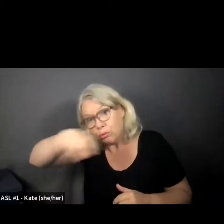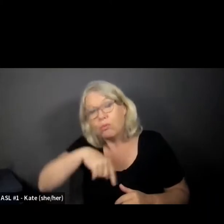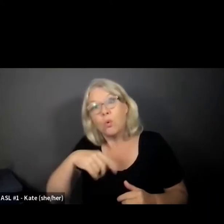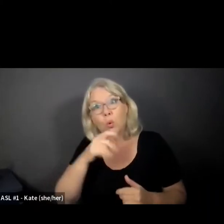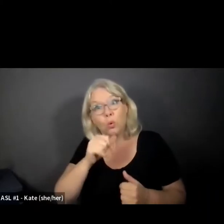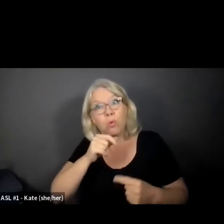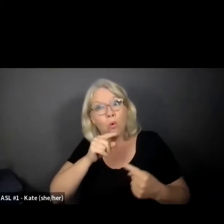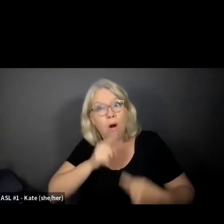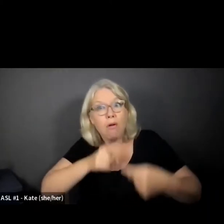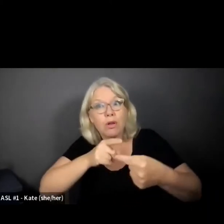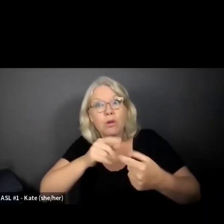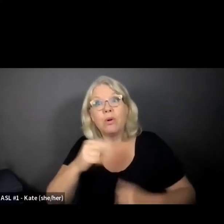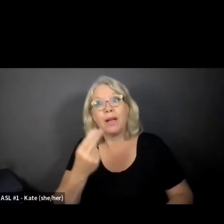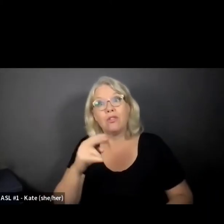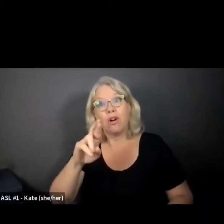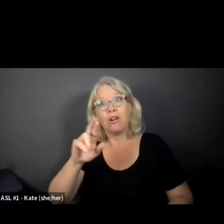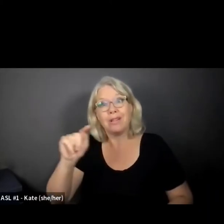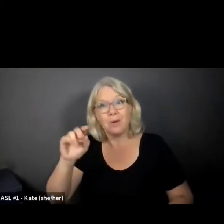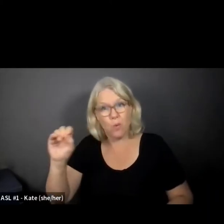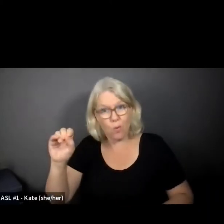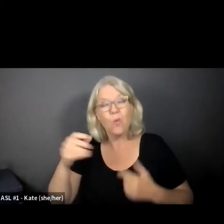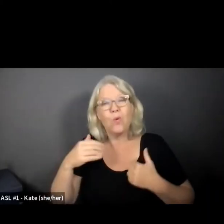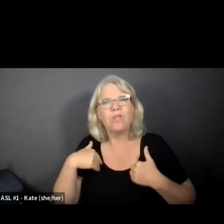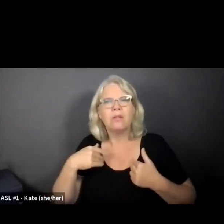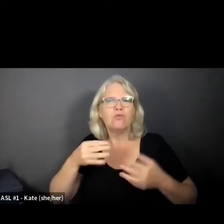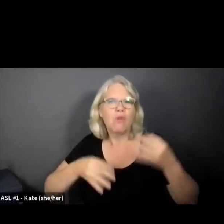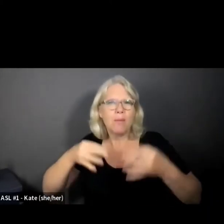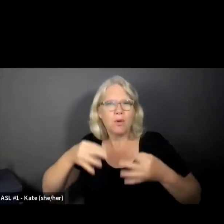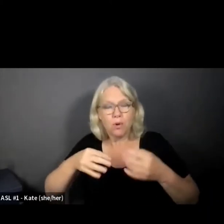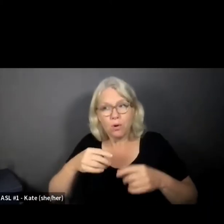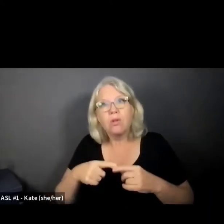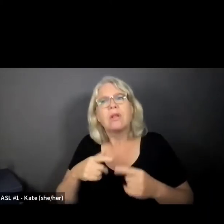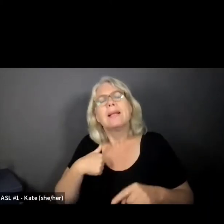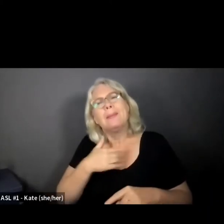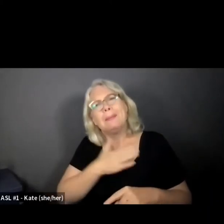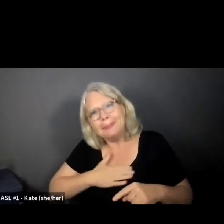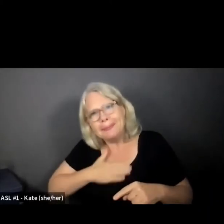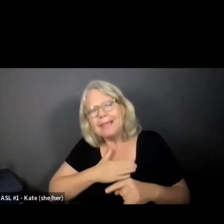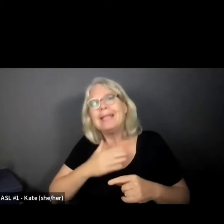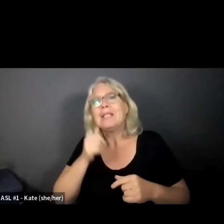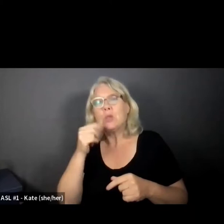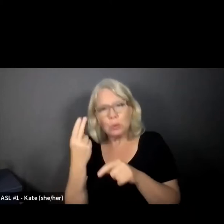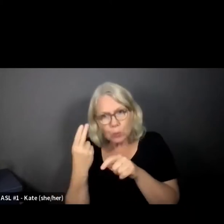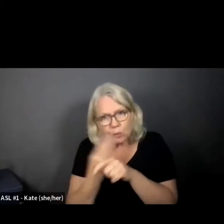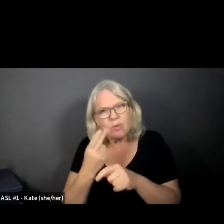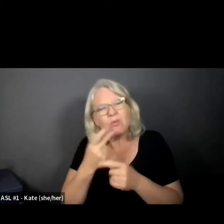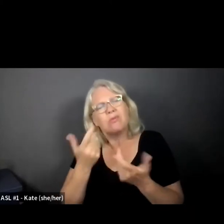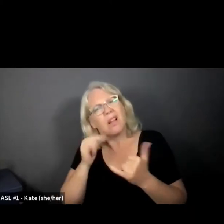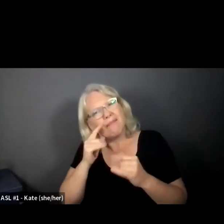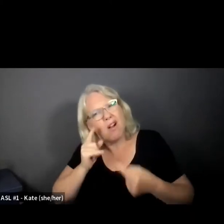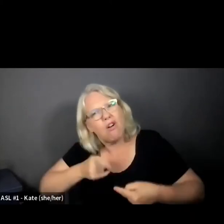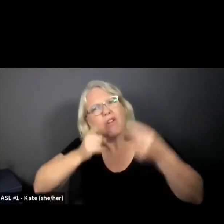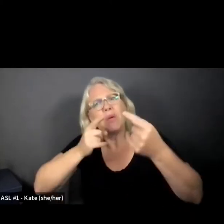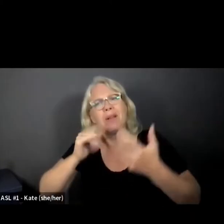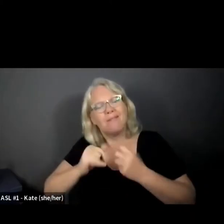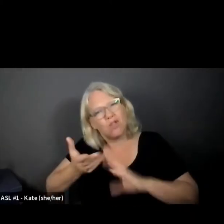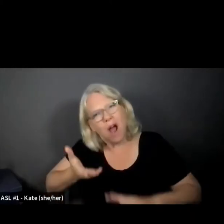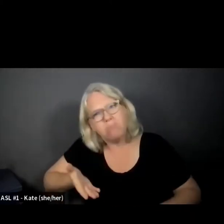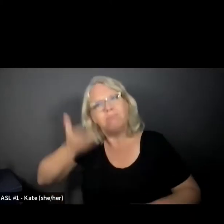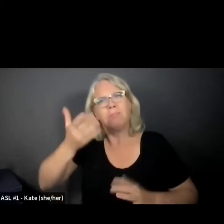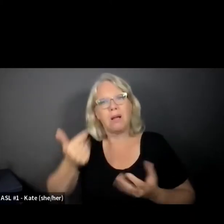YET I CAUTION YOU NOT TO YIELD TO THIS TENDENCY WE SEE TO HAVE TO SUPPLY PROOF OF YOUR CLIENT'S